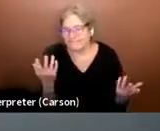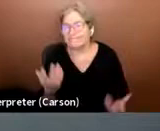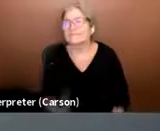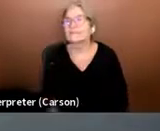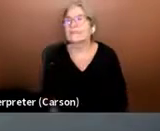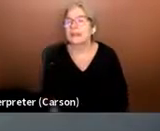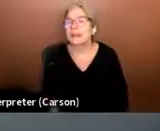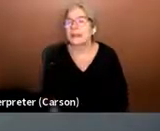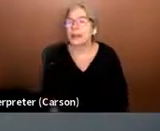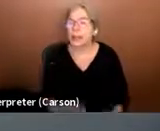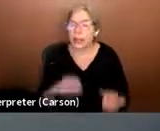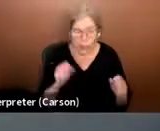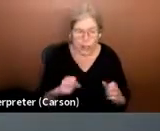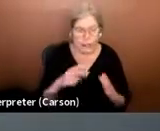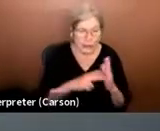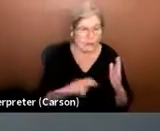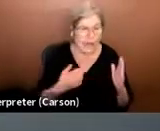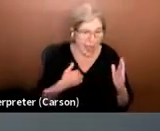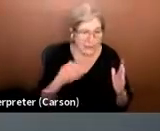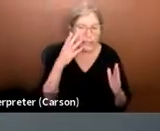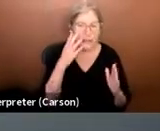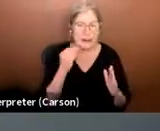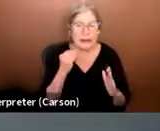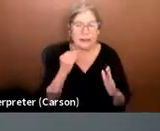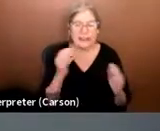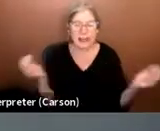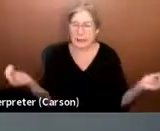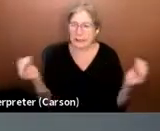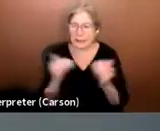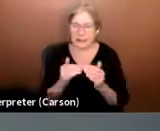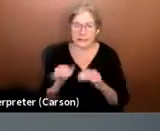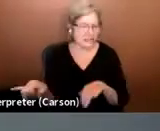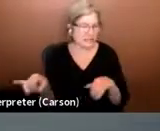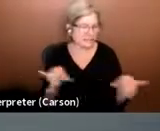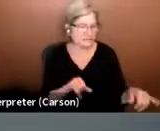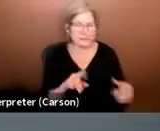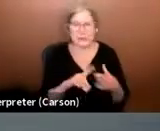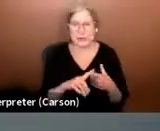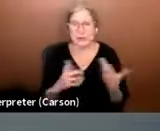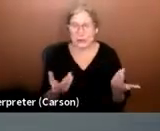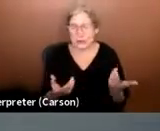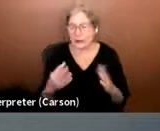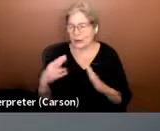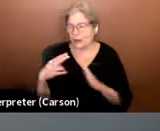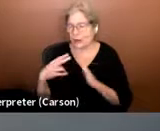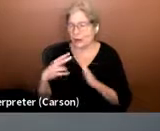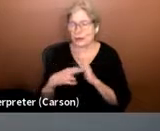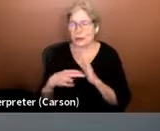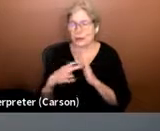readers have an experience that was equivalent to readers looking at the script have an